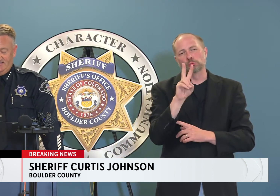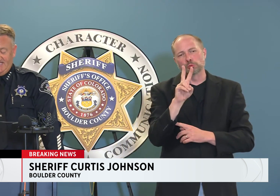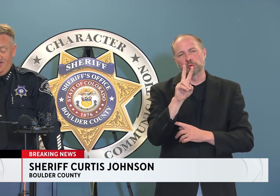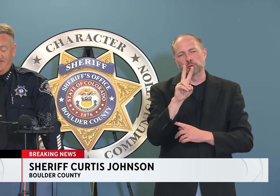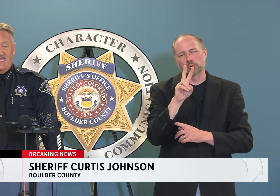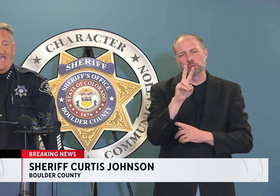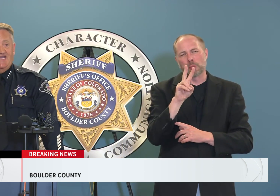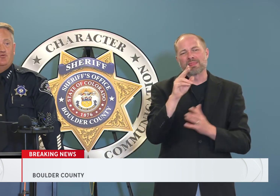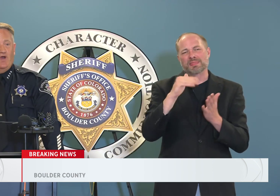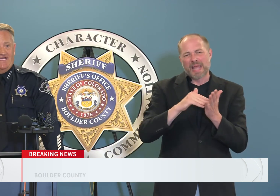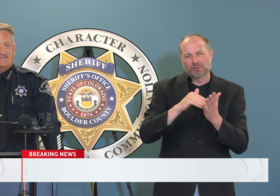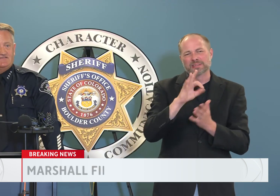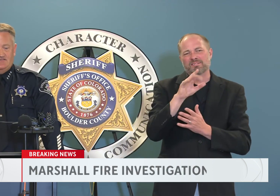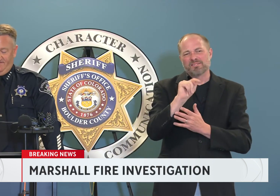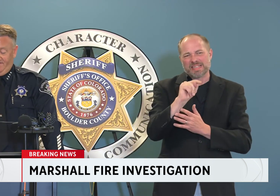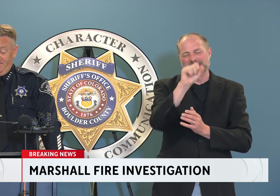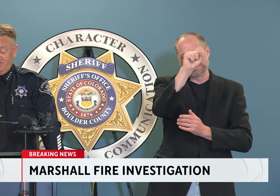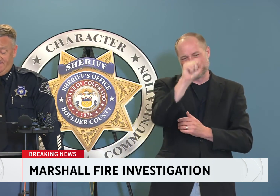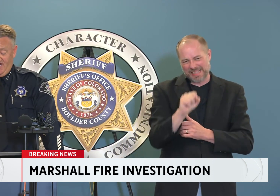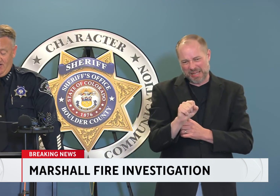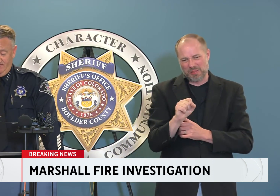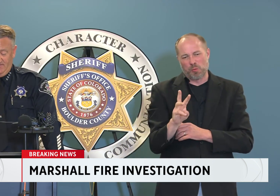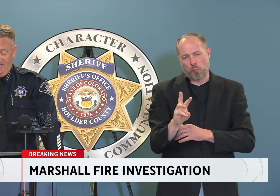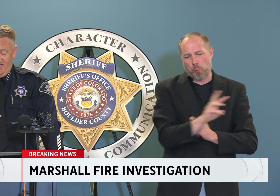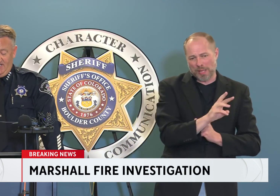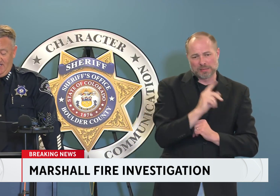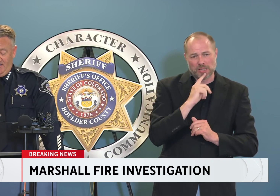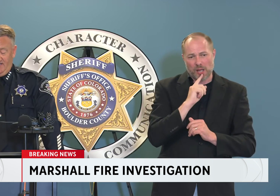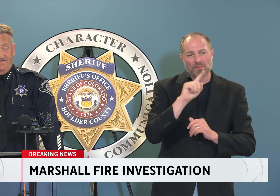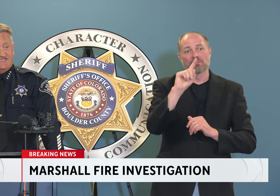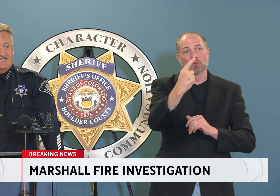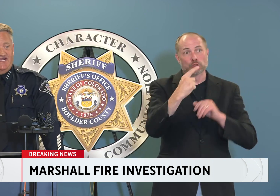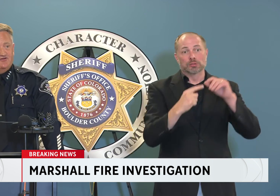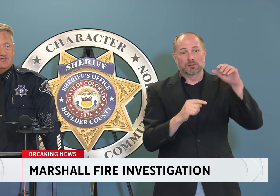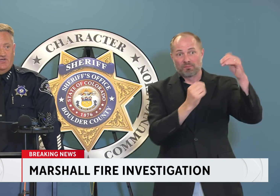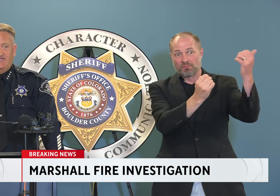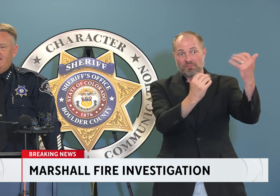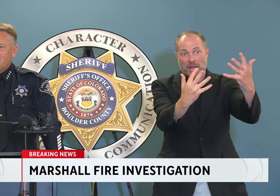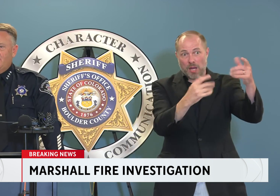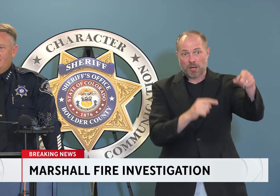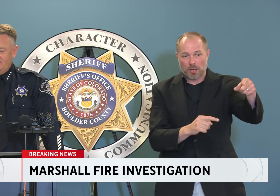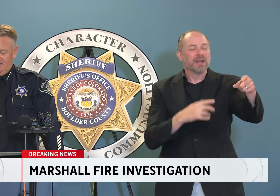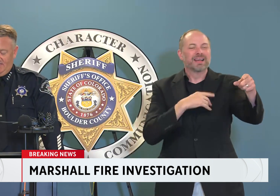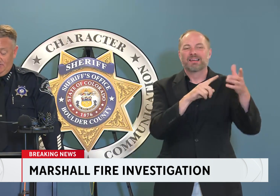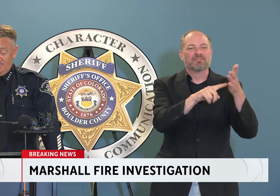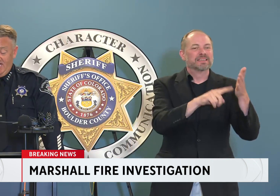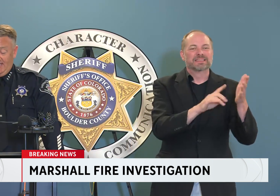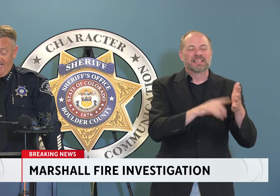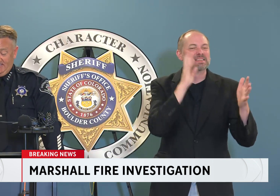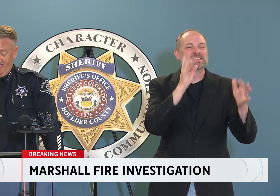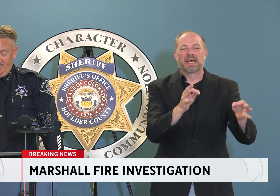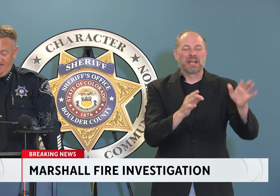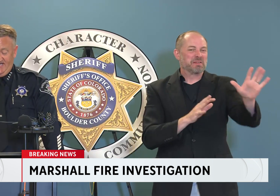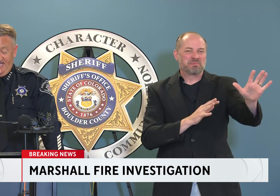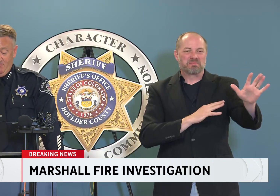FIRST FIRE. GIVEN THE FACT THAT THE SECOND FIRE WAS APPROXIMATELY 2000 FEET SOUTH